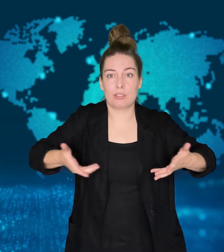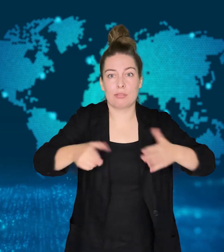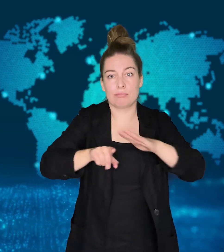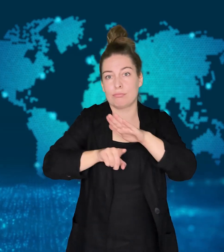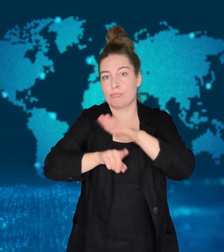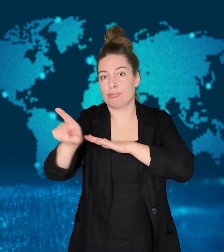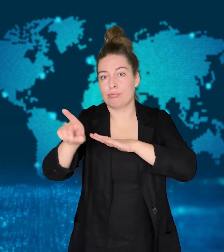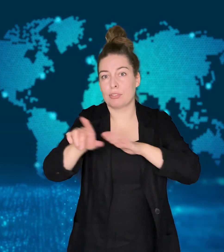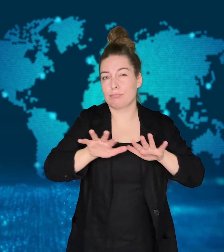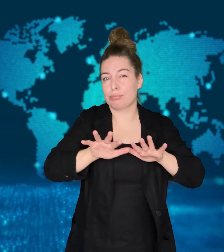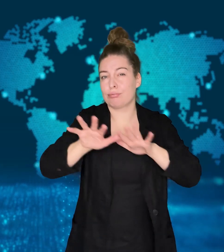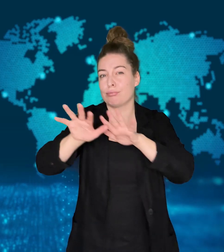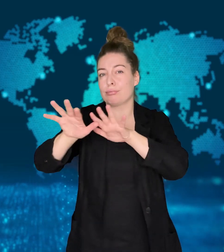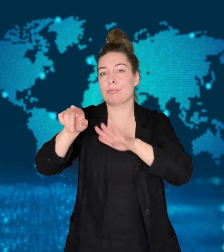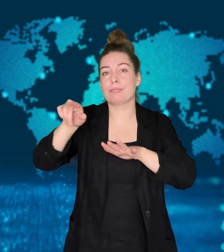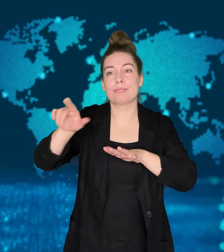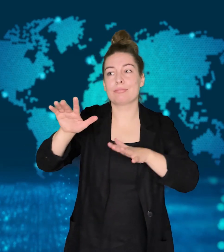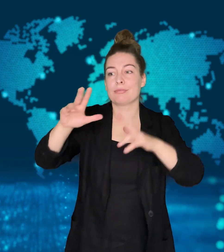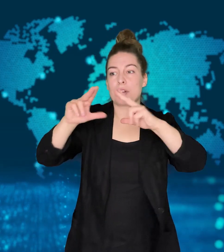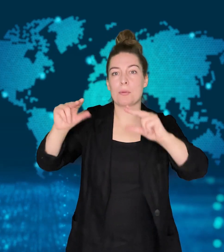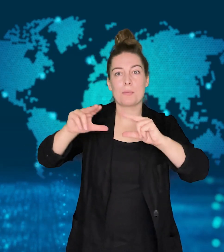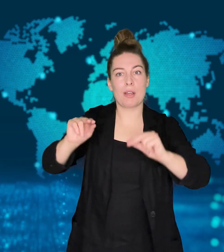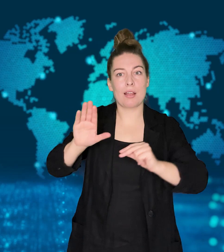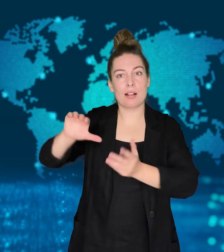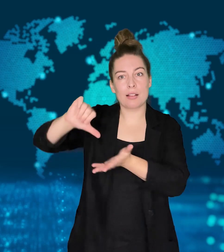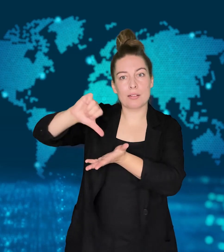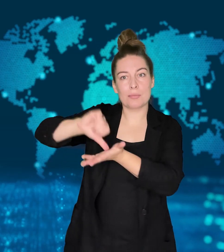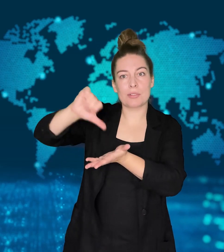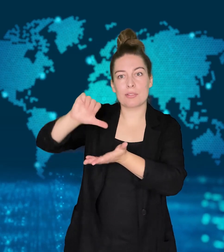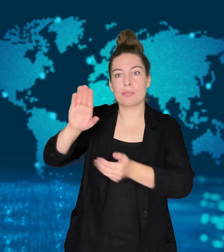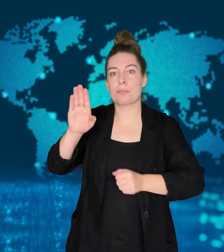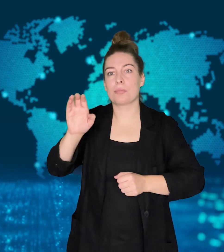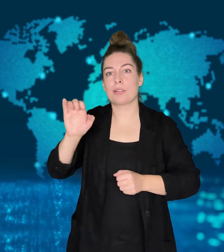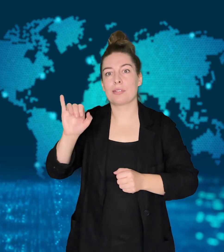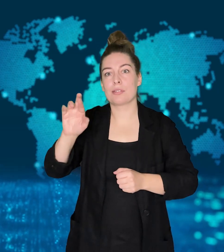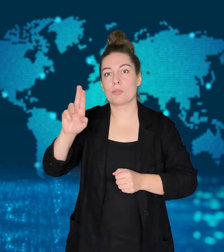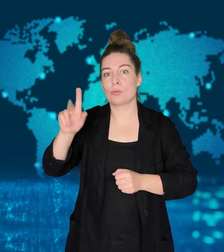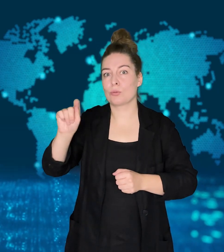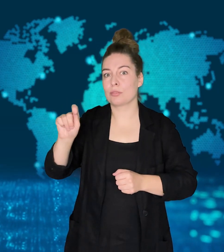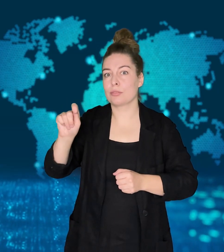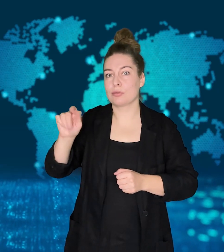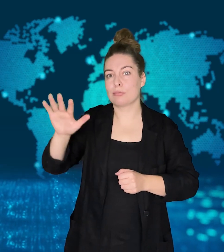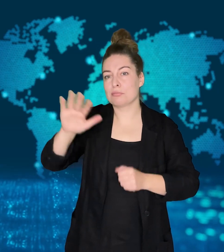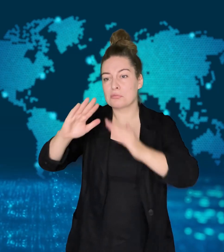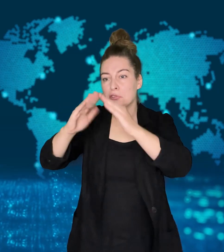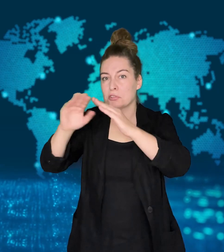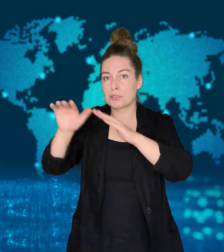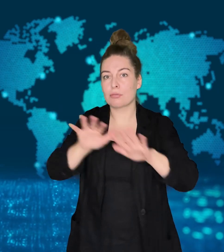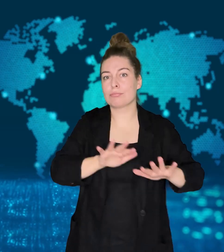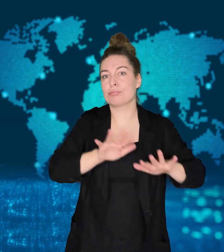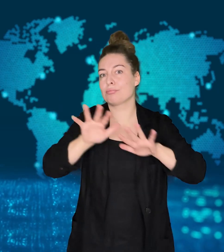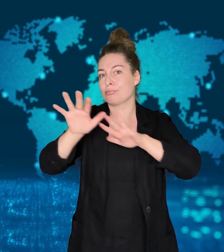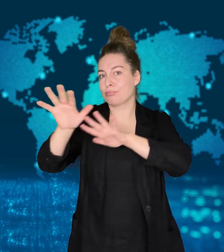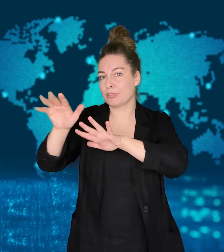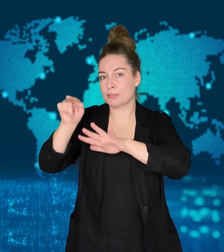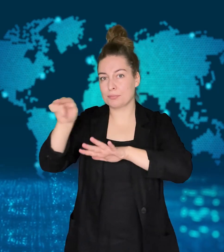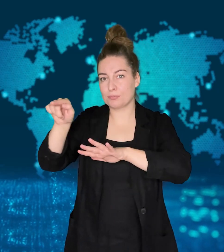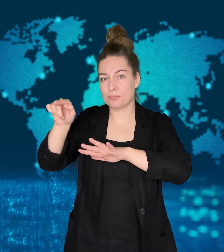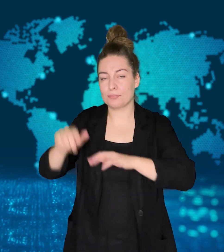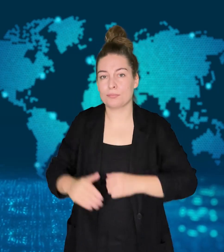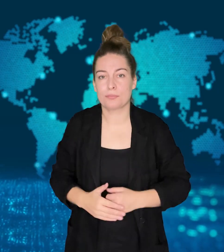in fear of the conflict.